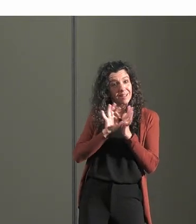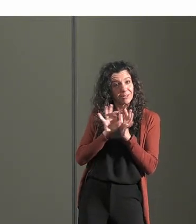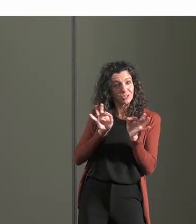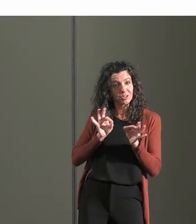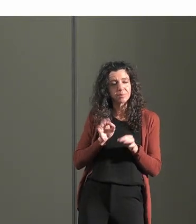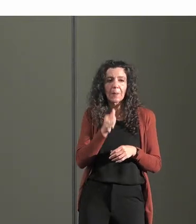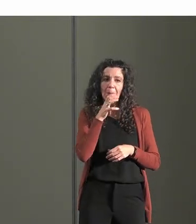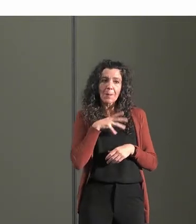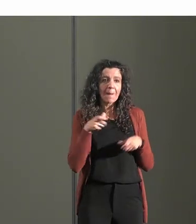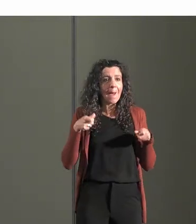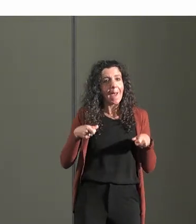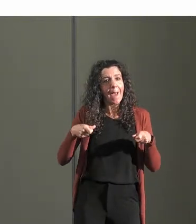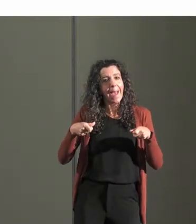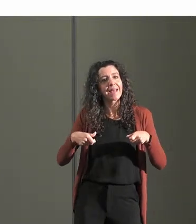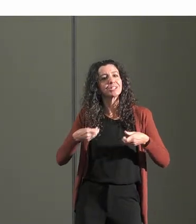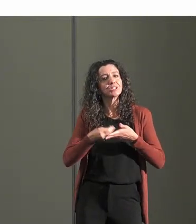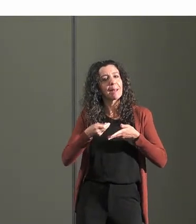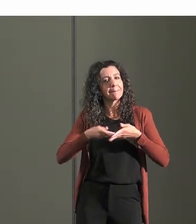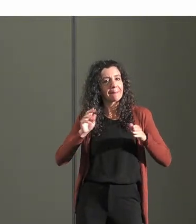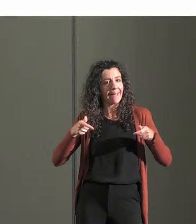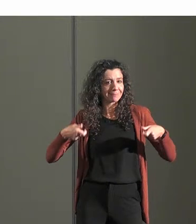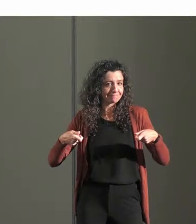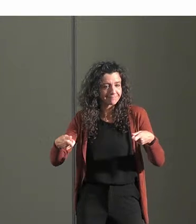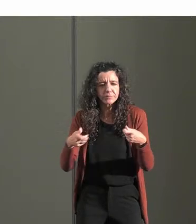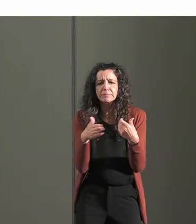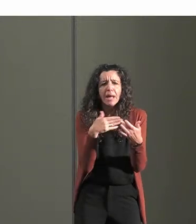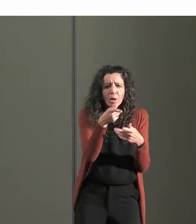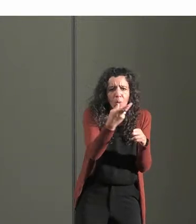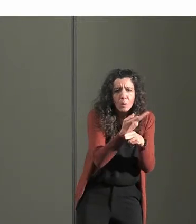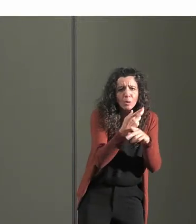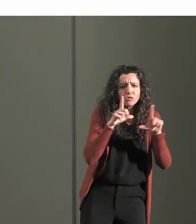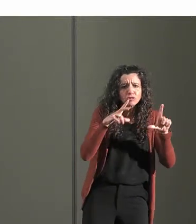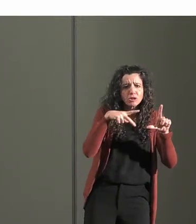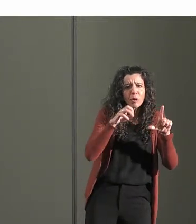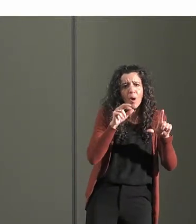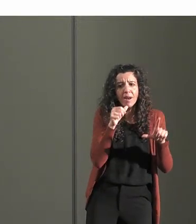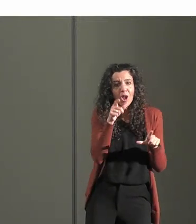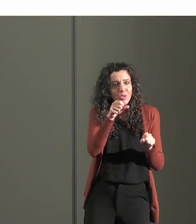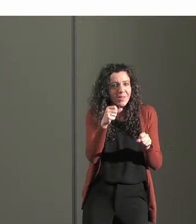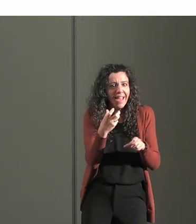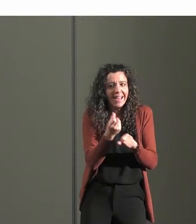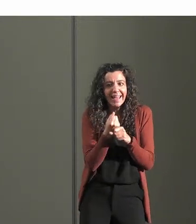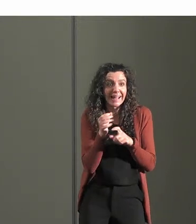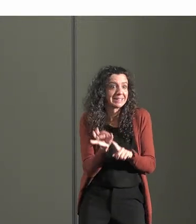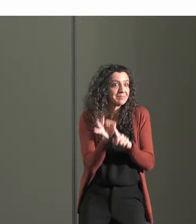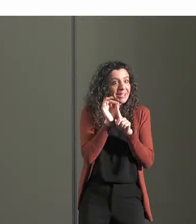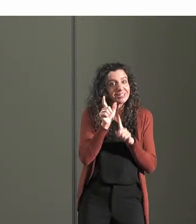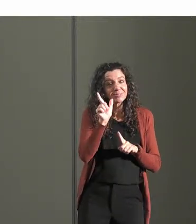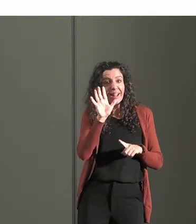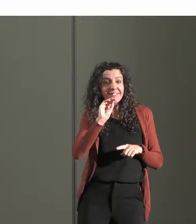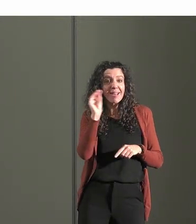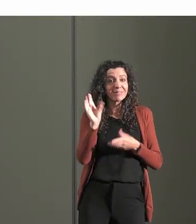image. Woman holding shopping bags now regardless if you use